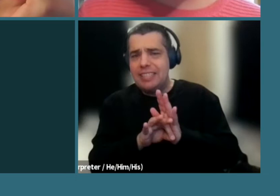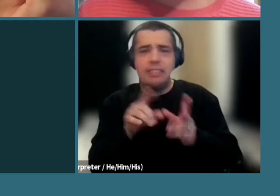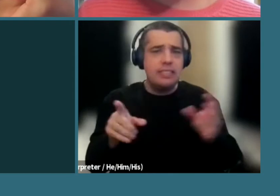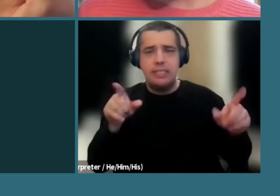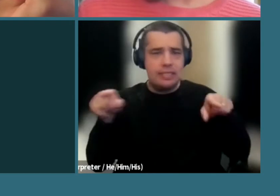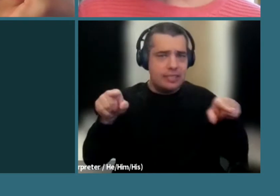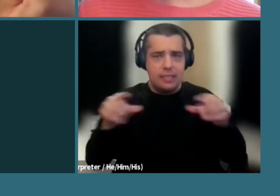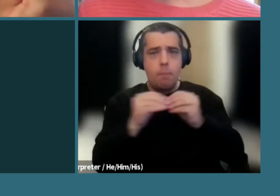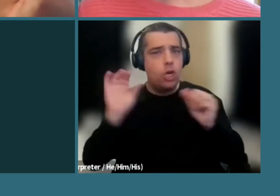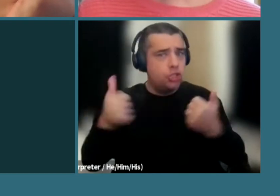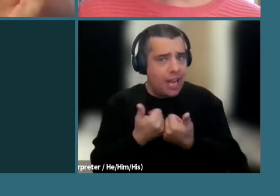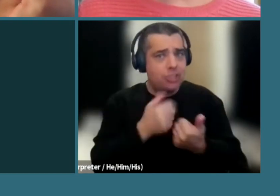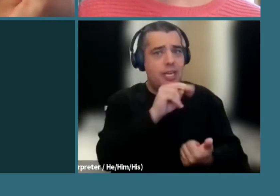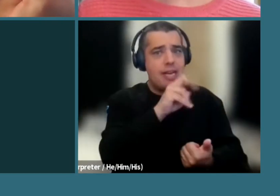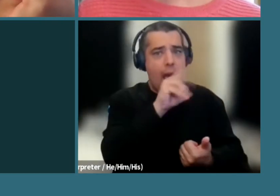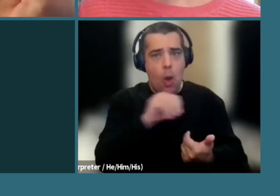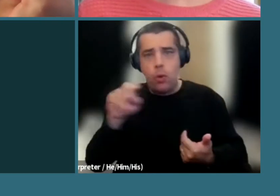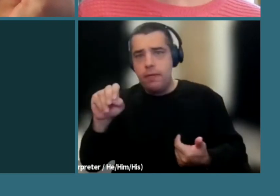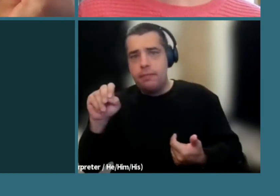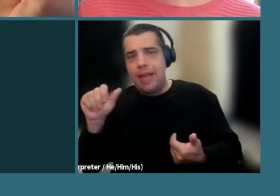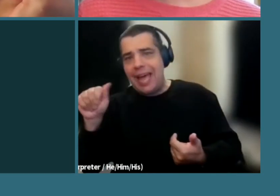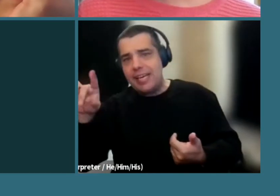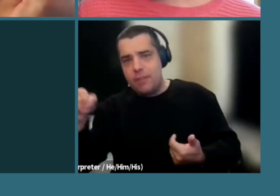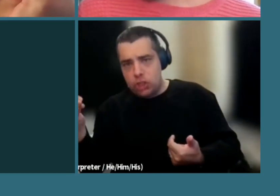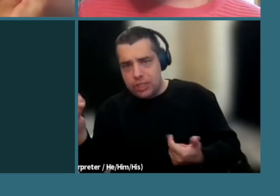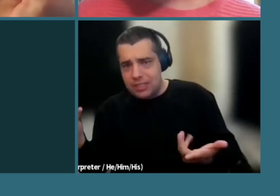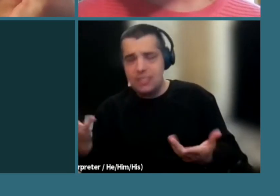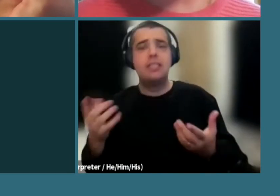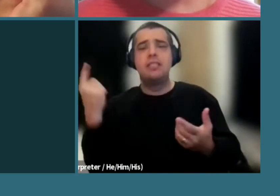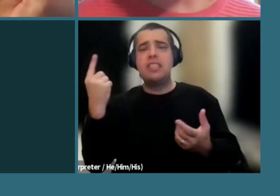Or was there anything that surprised you